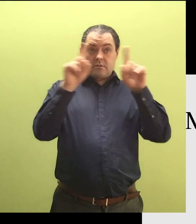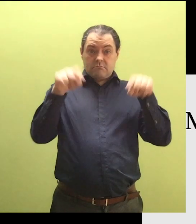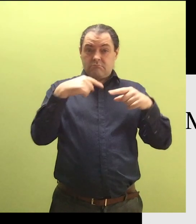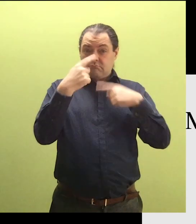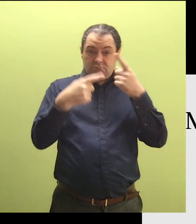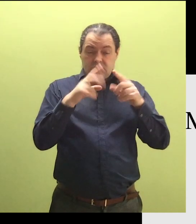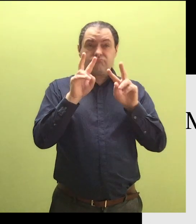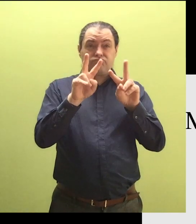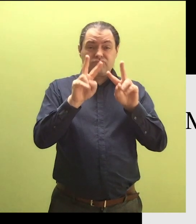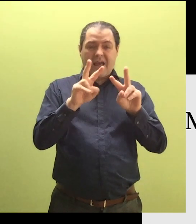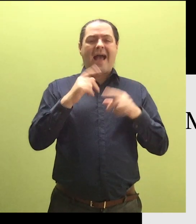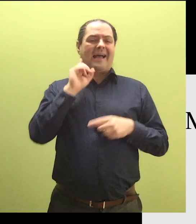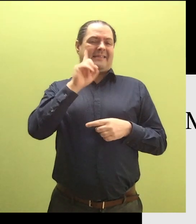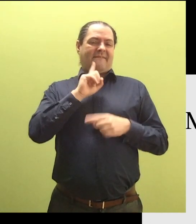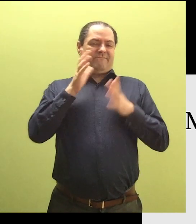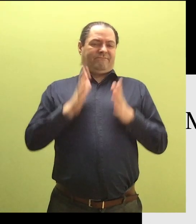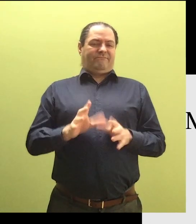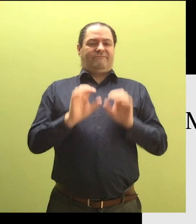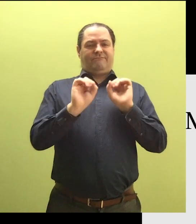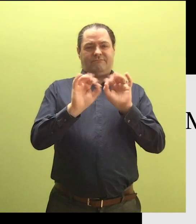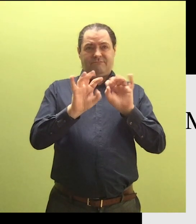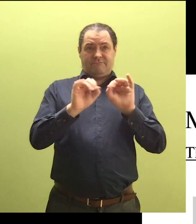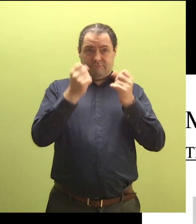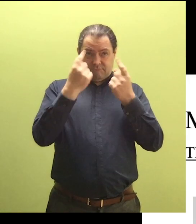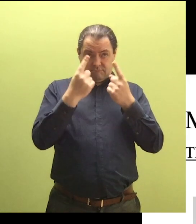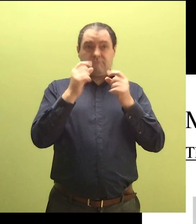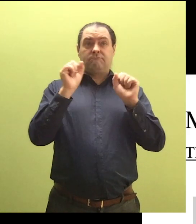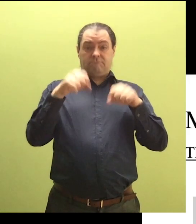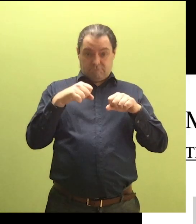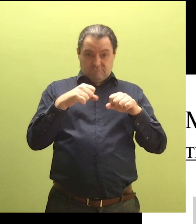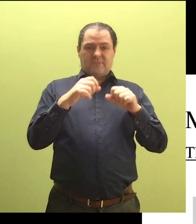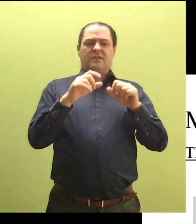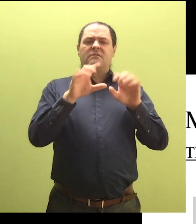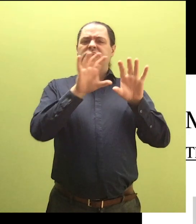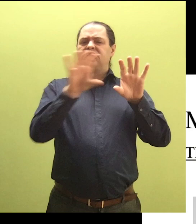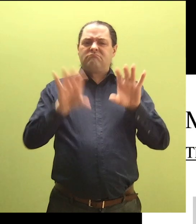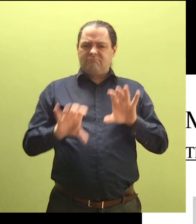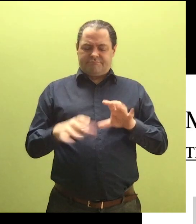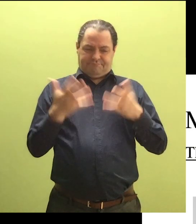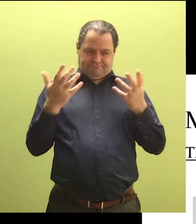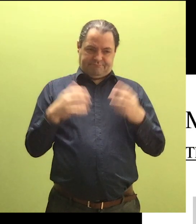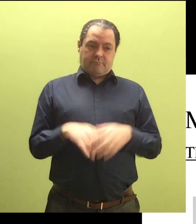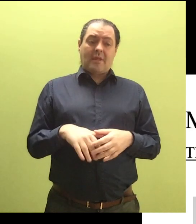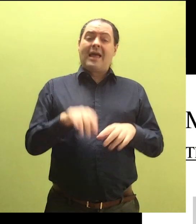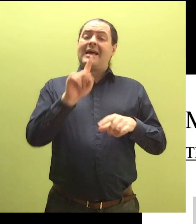tasks were run by our Deaf consultant. We used 17 stimuli